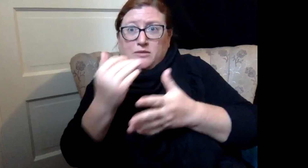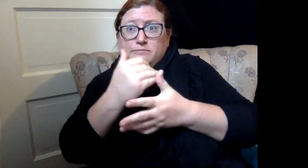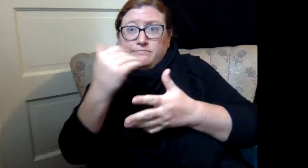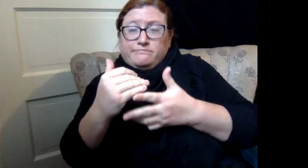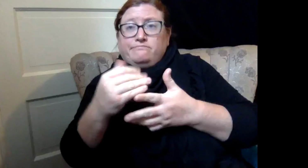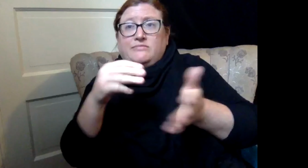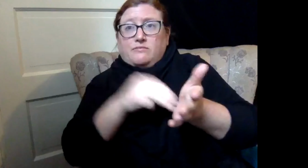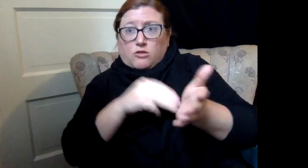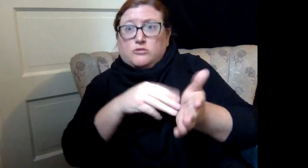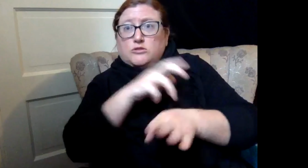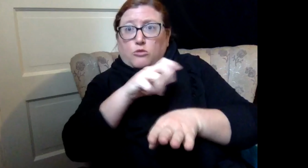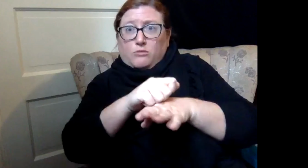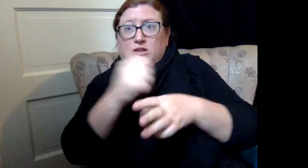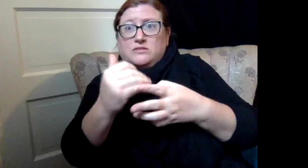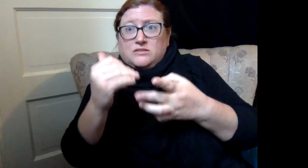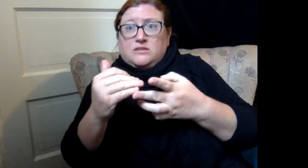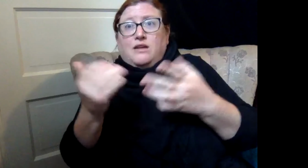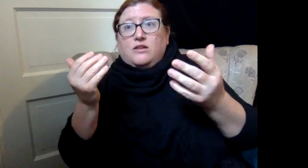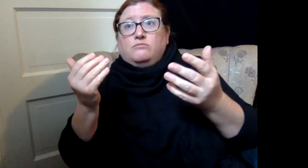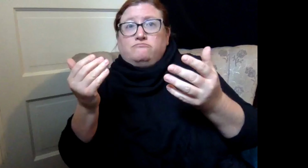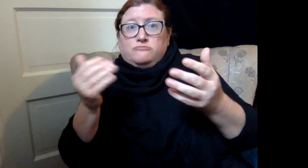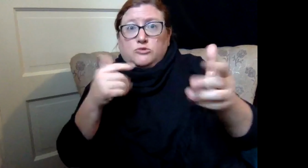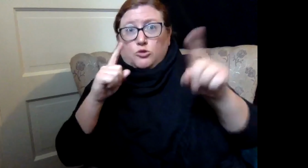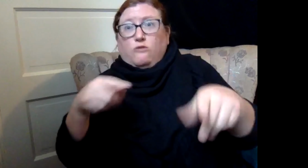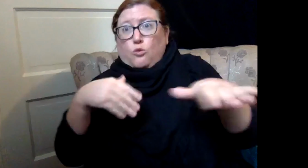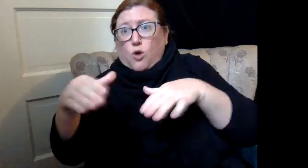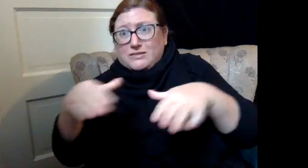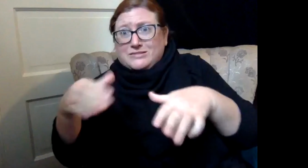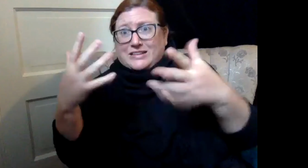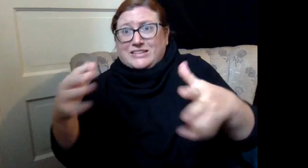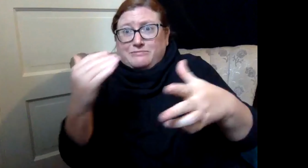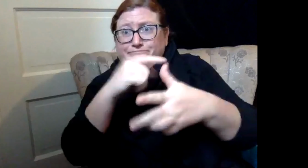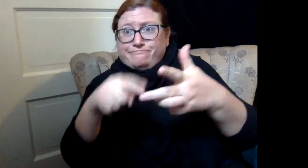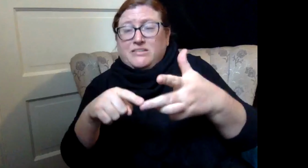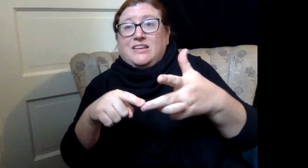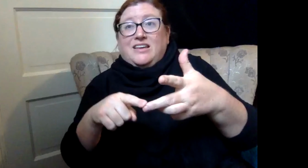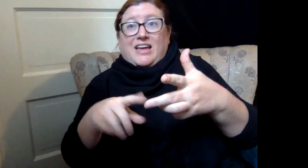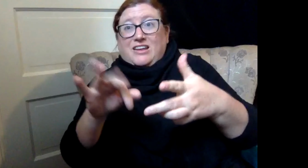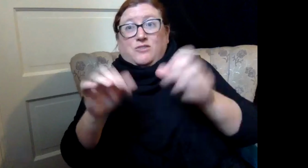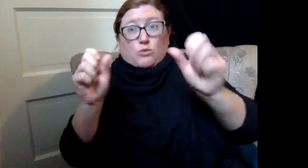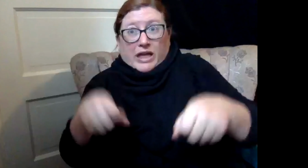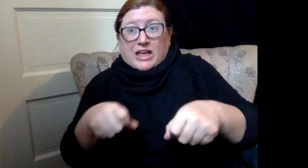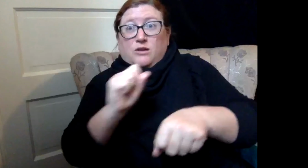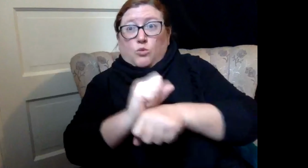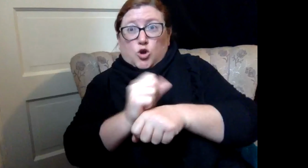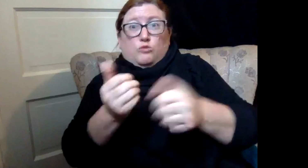And only leaving for grocery stores, doctor's appointments, things, unless you absolutely need it. To prepare for instruction. But really, we are all supposed to be staying home for the governor's order. get access to their offices. Because of stay home stay healthy that is in effect until April 26, which if you